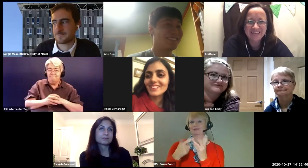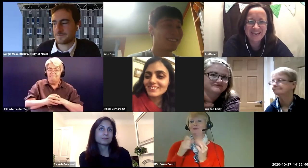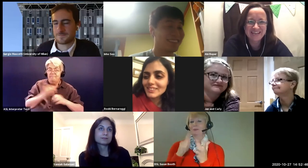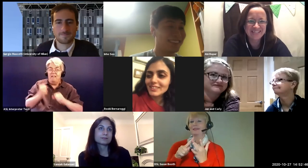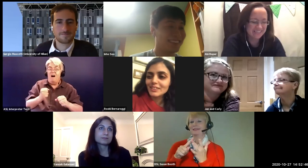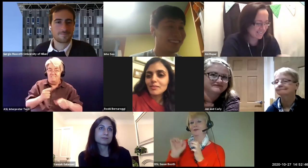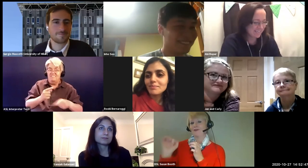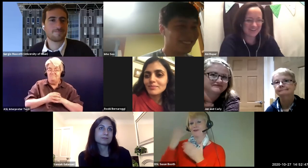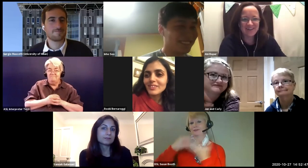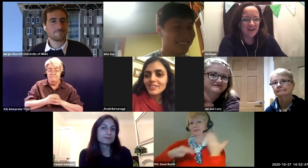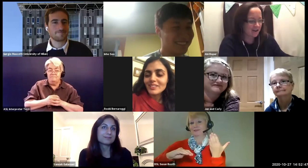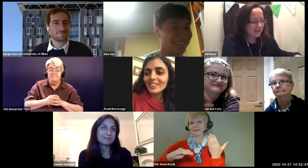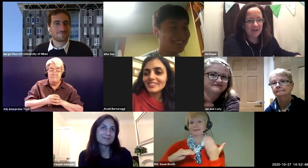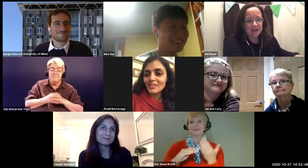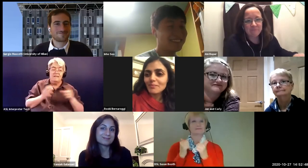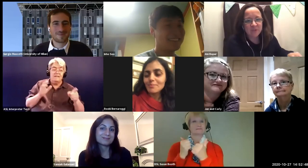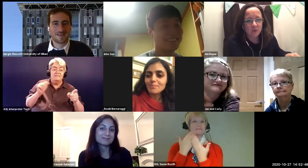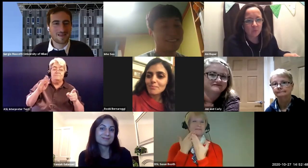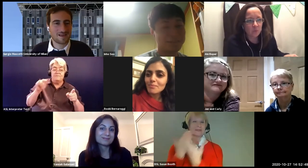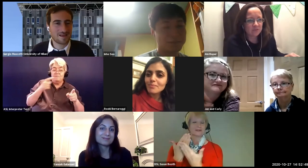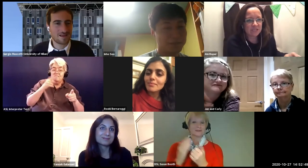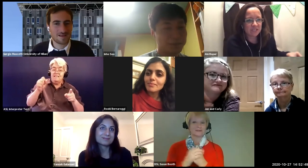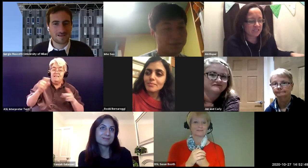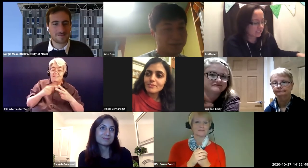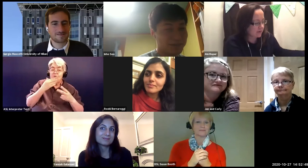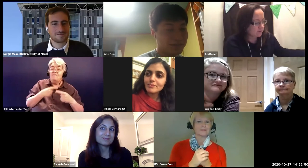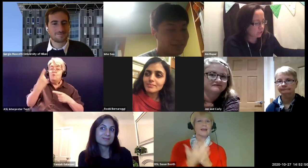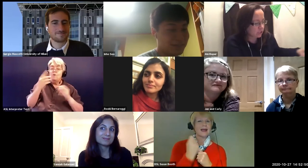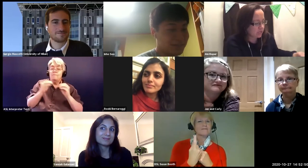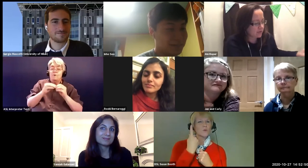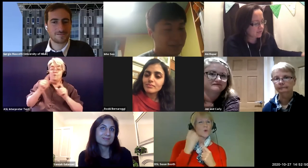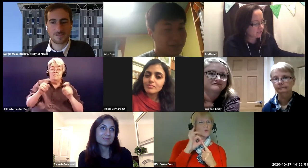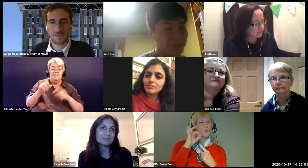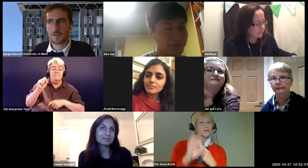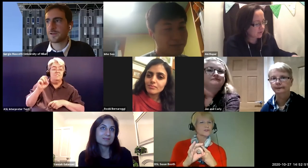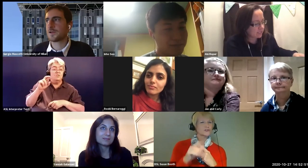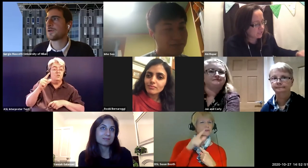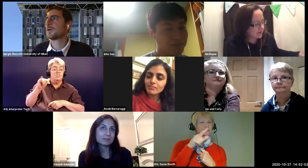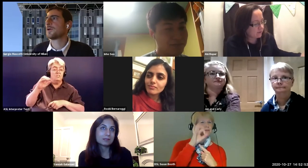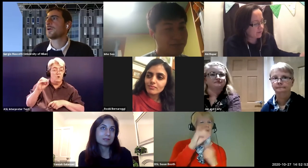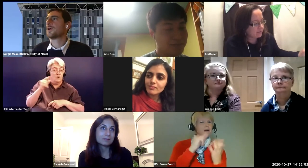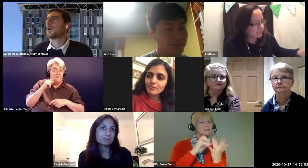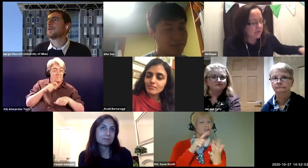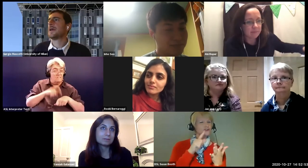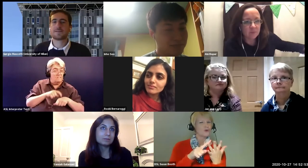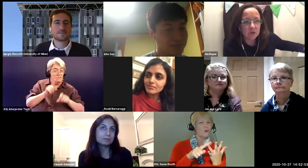yeah thank you I have um one question Sergio do you think I should ask the question now about um